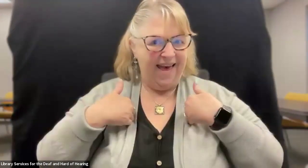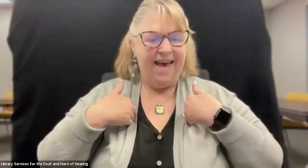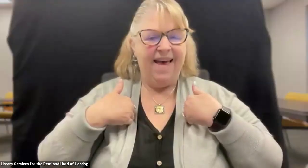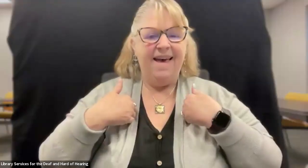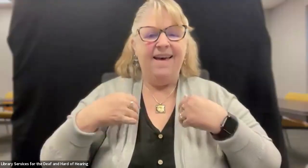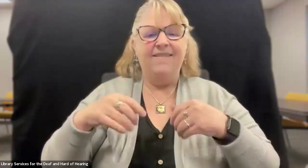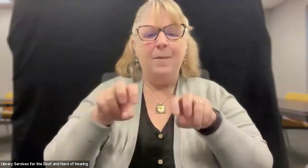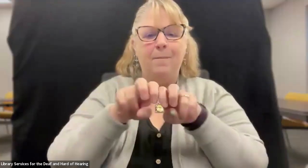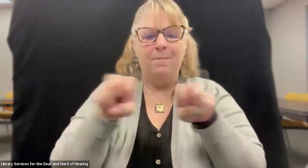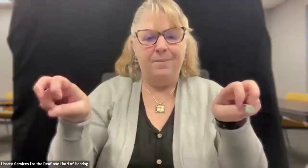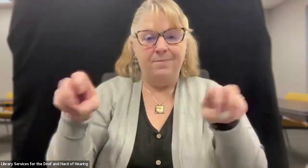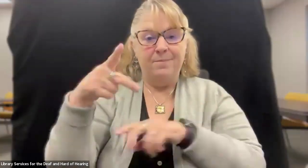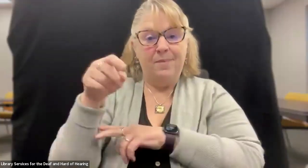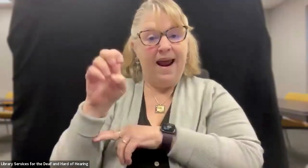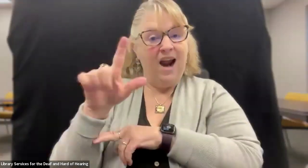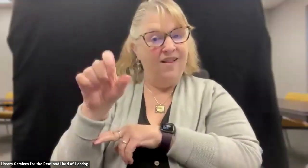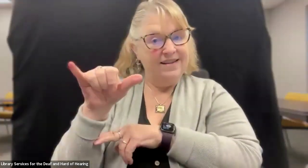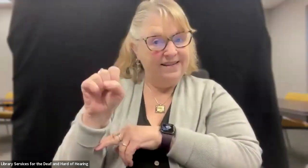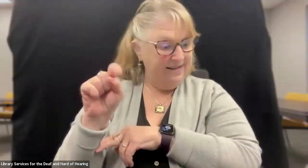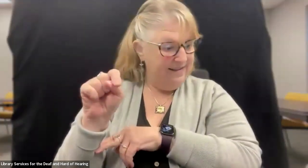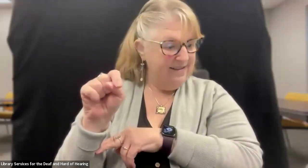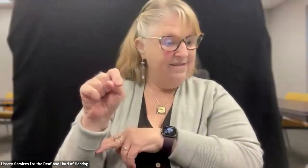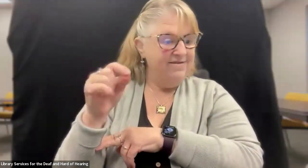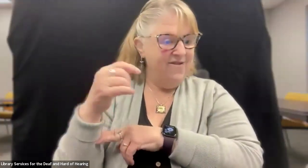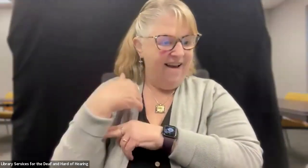And we are excited today to have a panel.